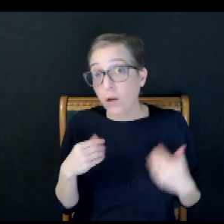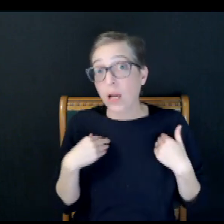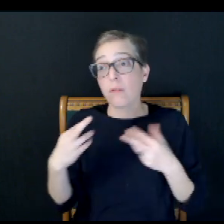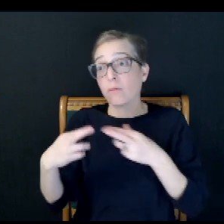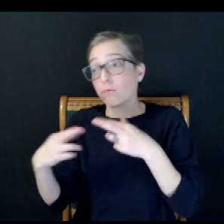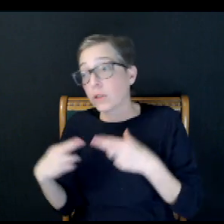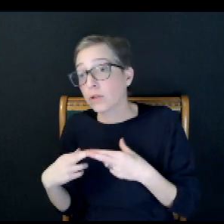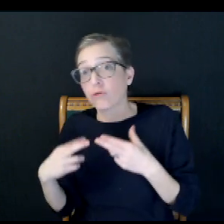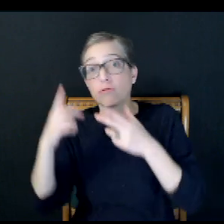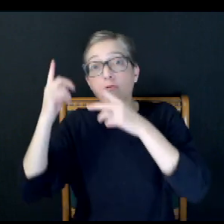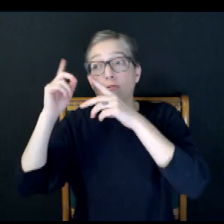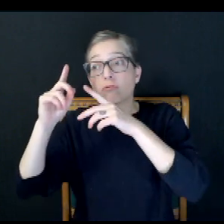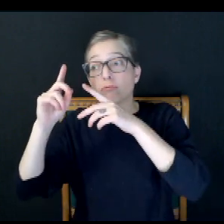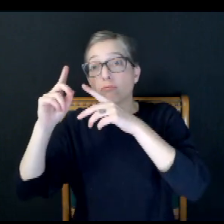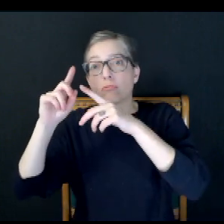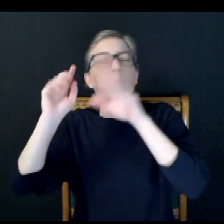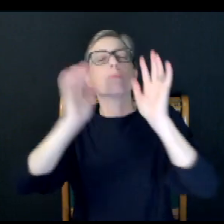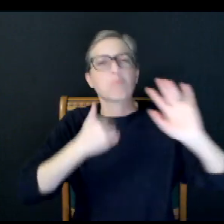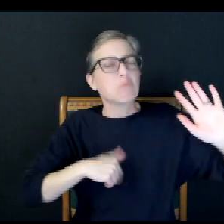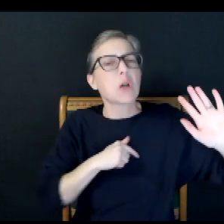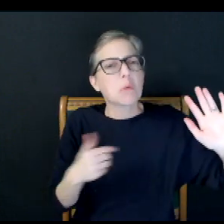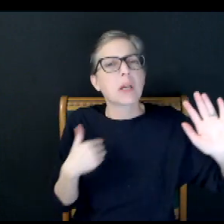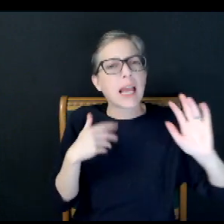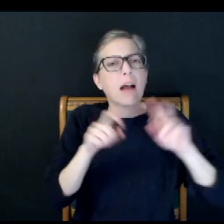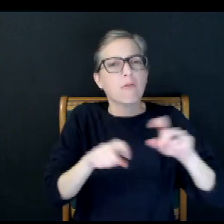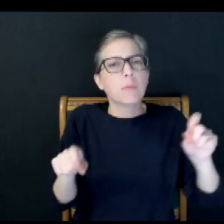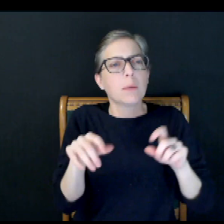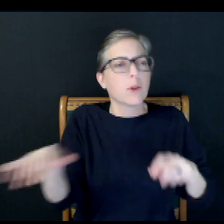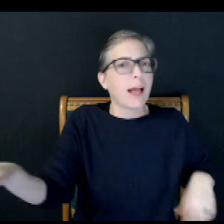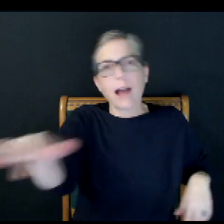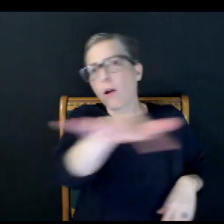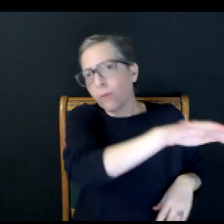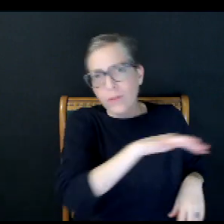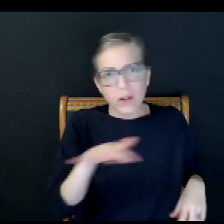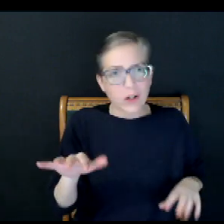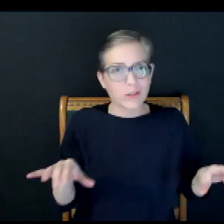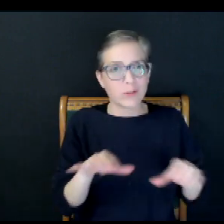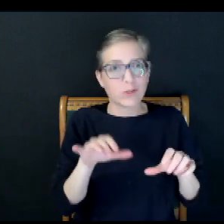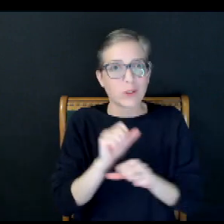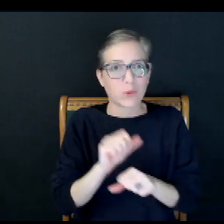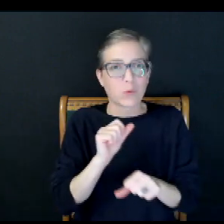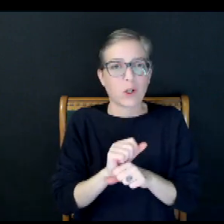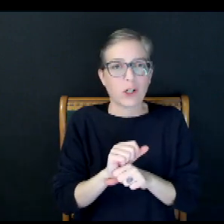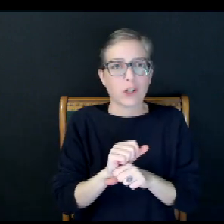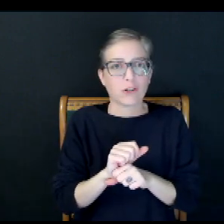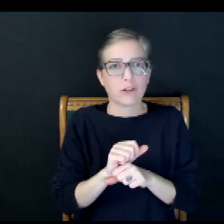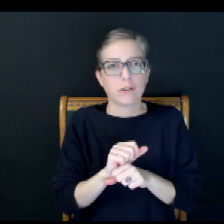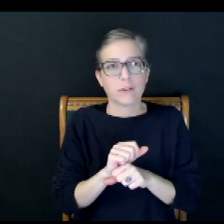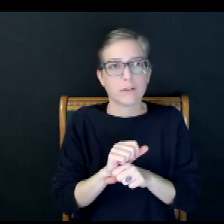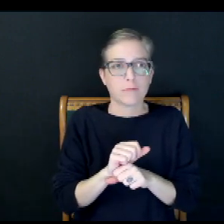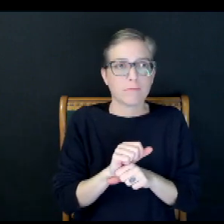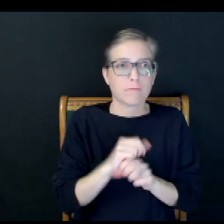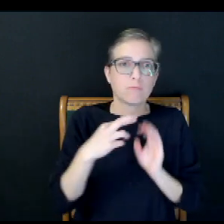We've got people out there who are doing the work on behalf of Medicaid. We really see ourselves as a department,